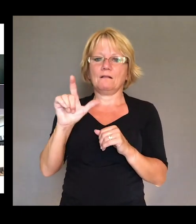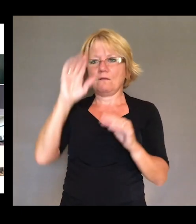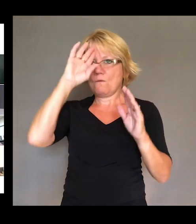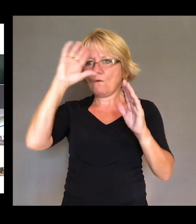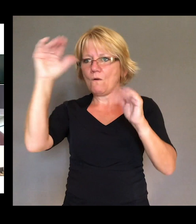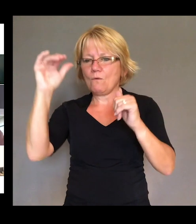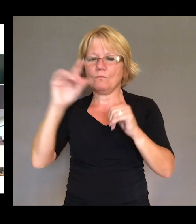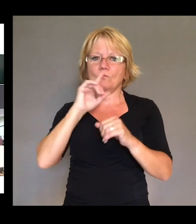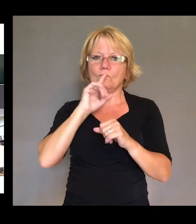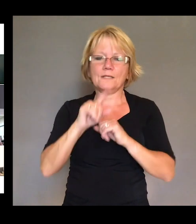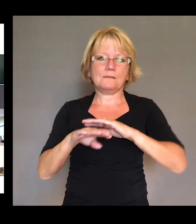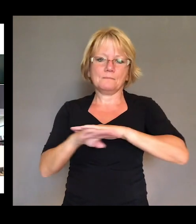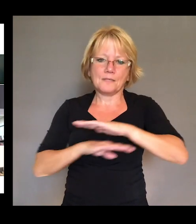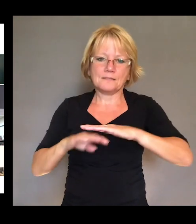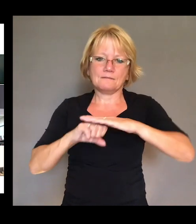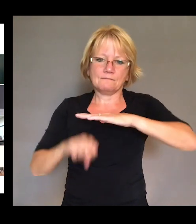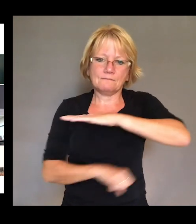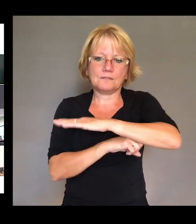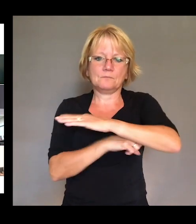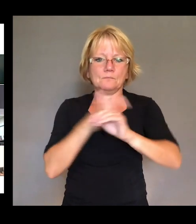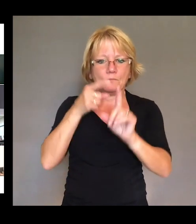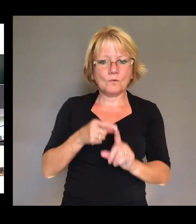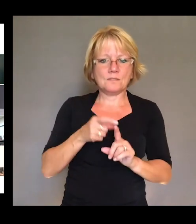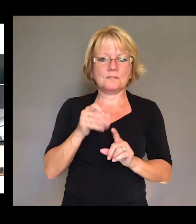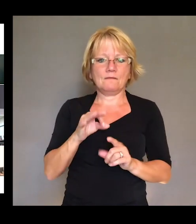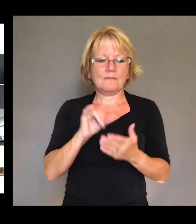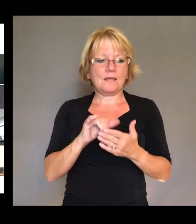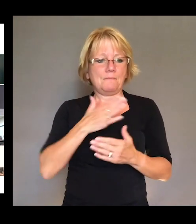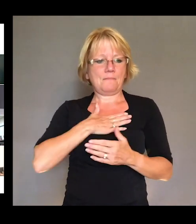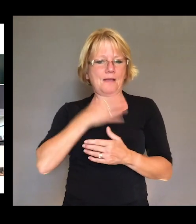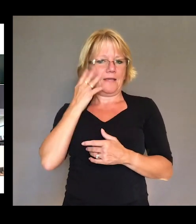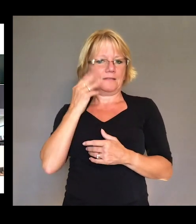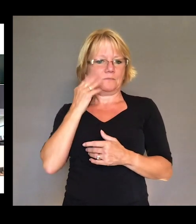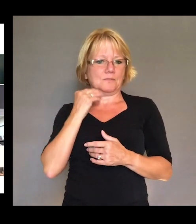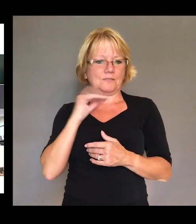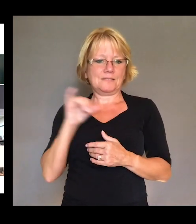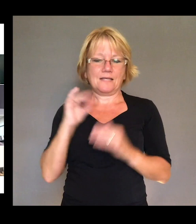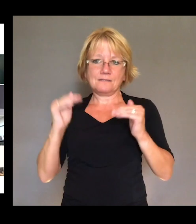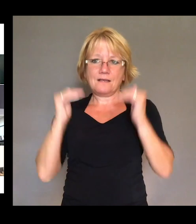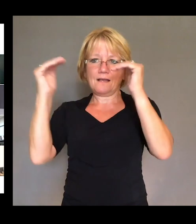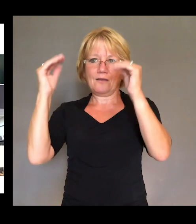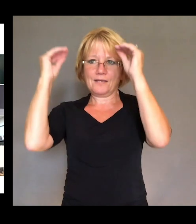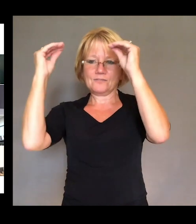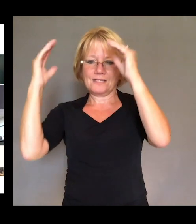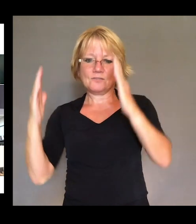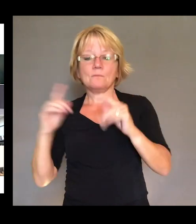you know, radical in the root level, fundamental sense. And it's written, you know, out of my own experiences of higher education,